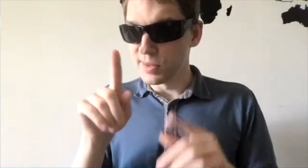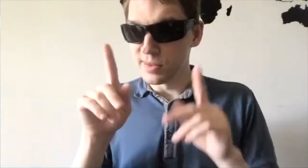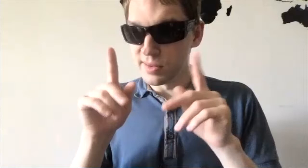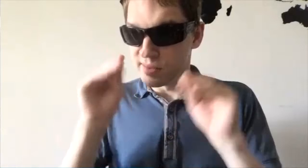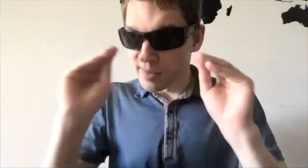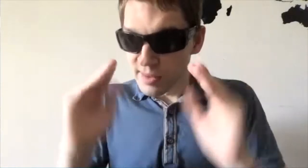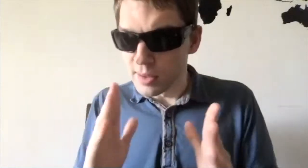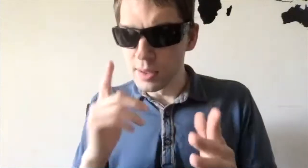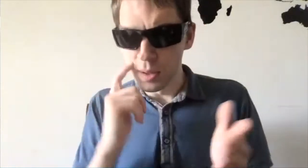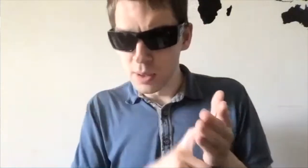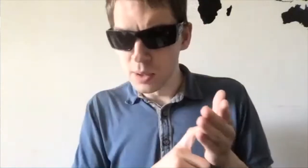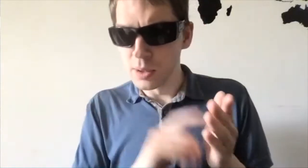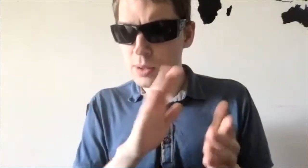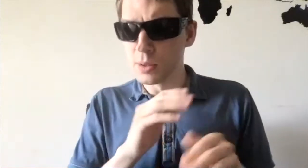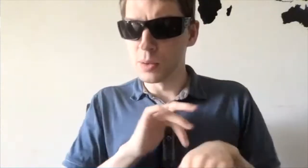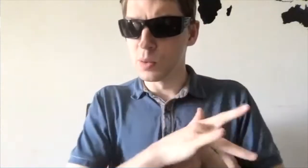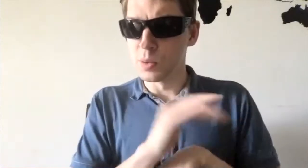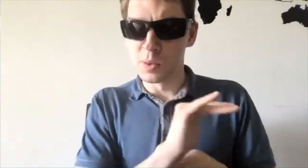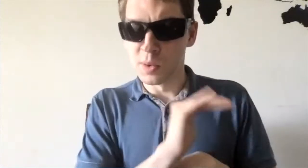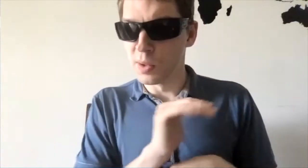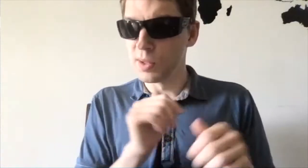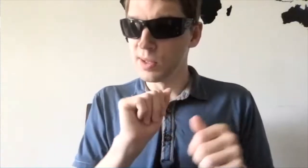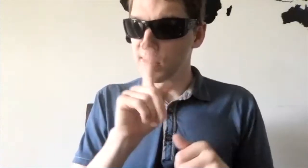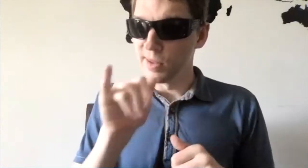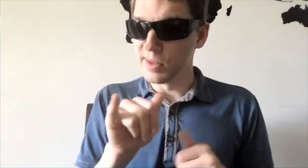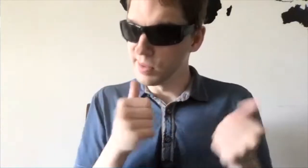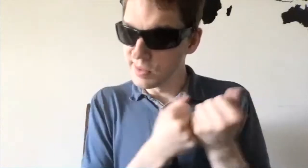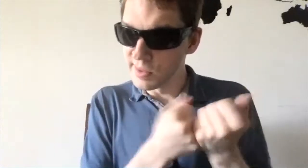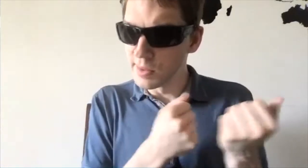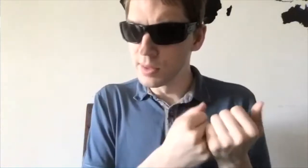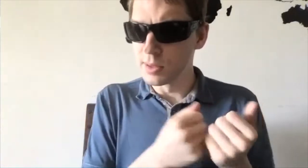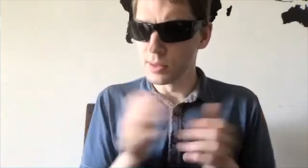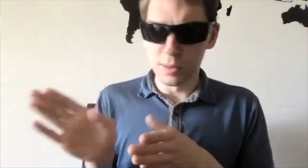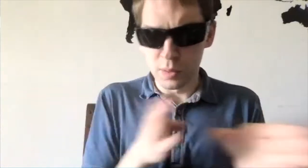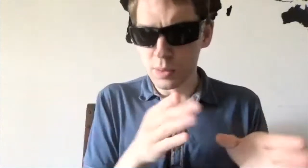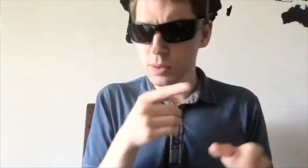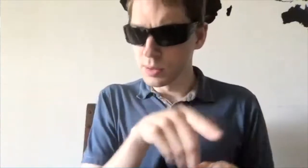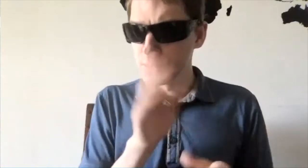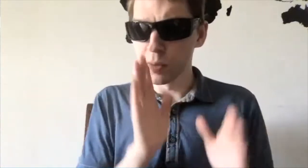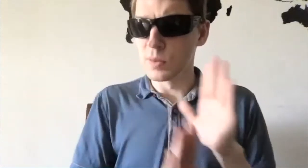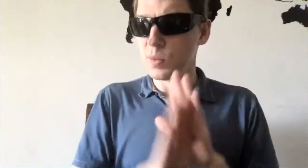To have access to education and anything else that we need in life. The earlier that happens